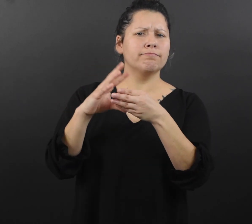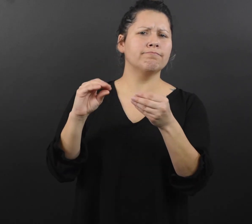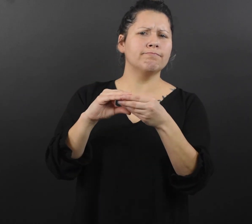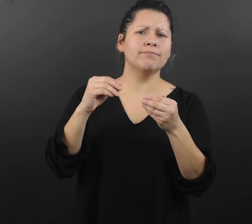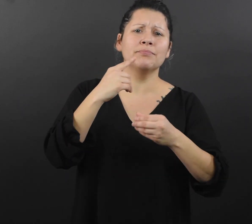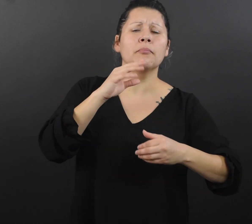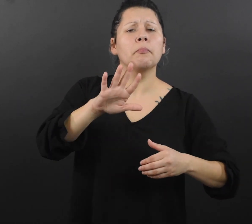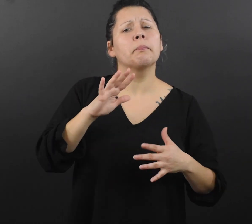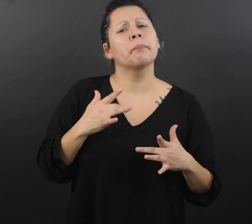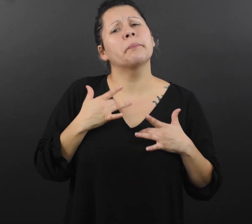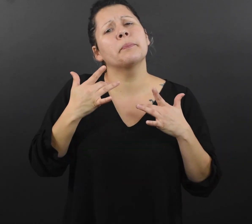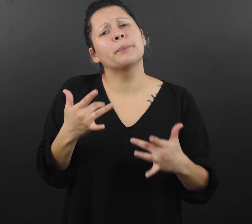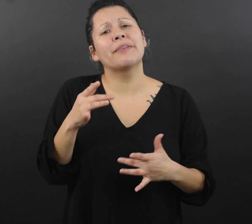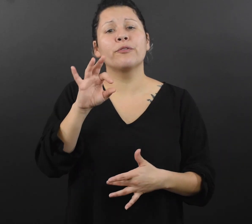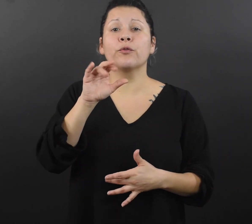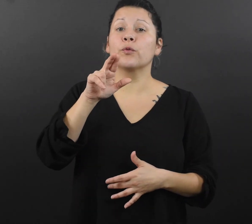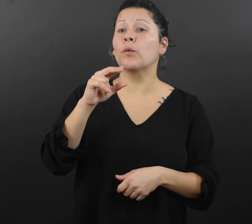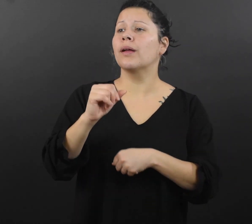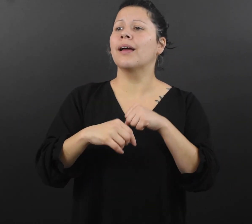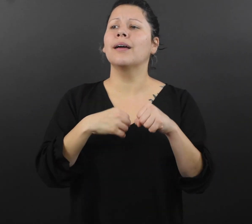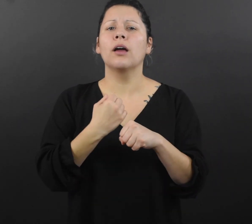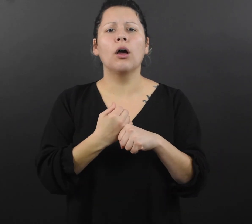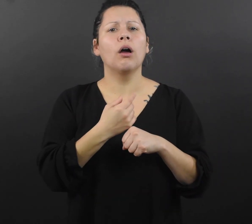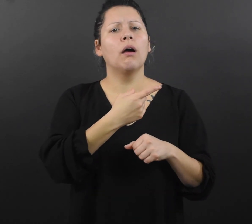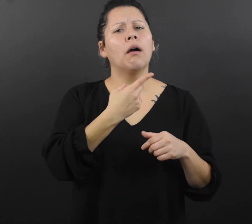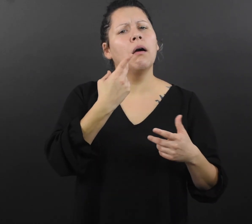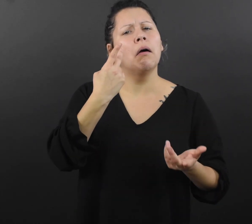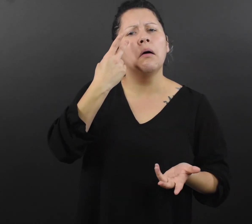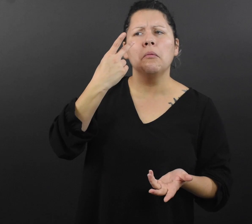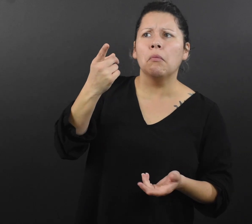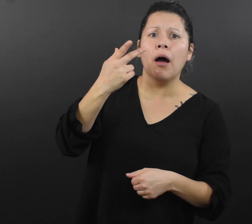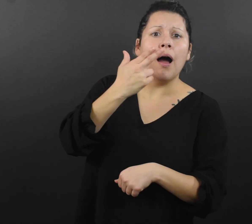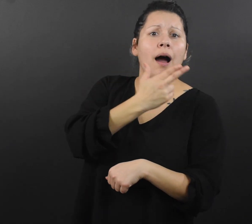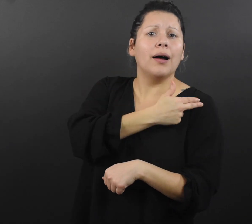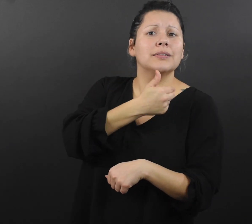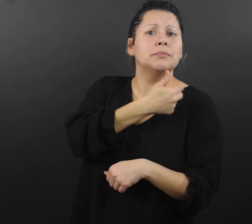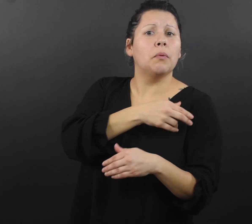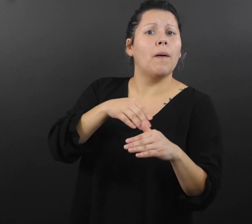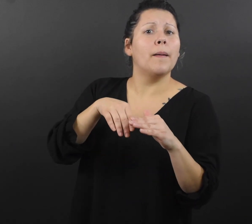“In a typical flu year, we do tend to see hospital admissions go up in conjunction with